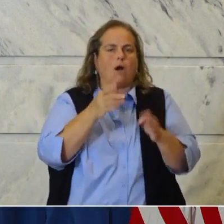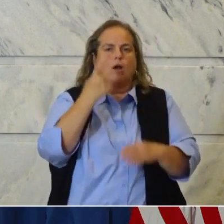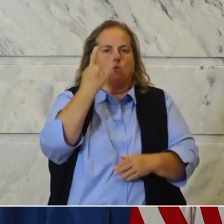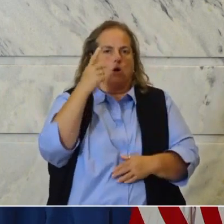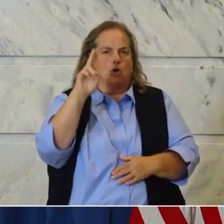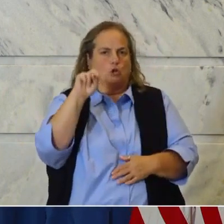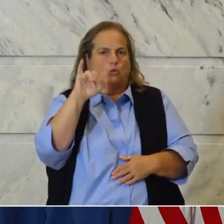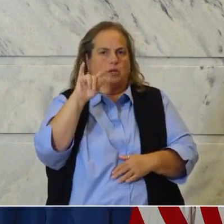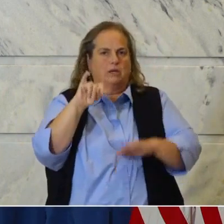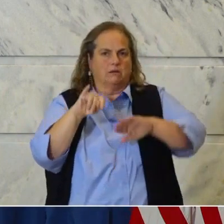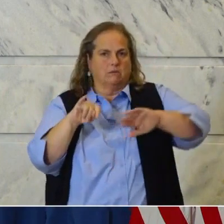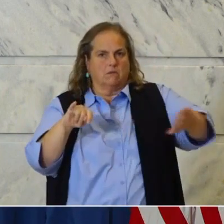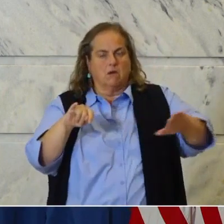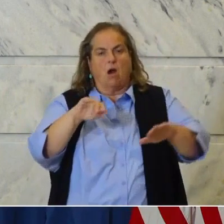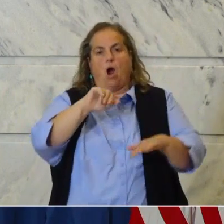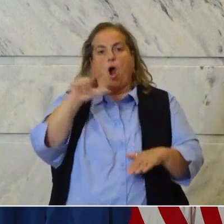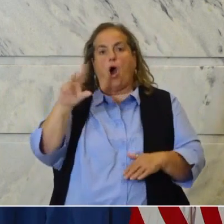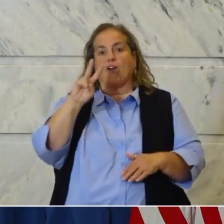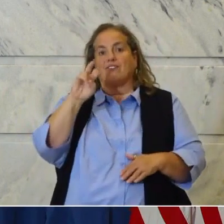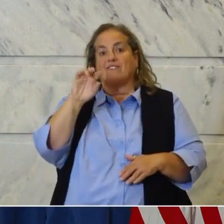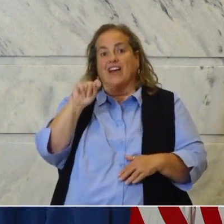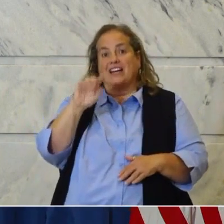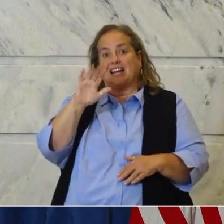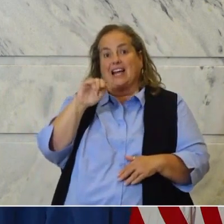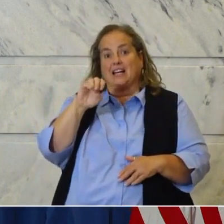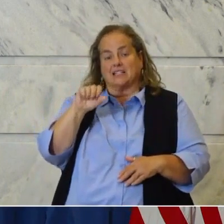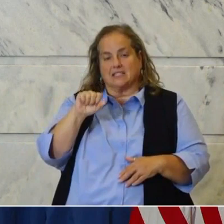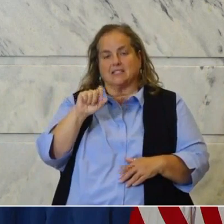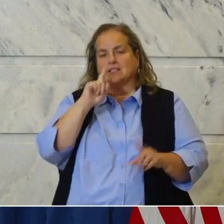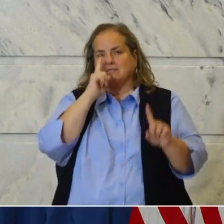all veteran cases traced to one transport aide who has left the